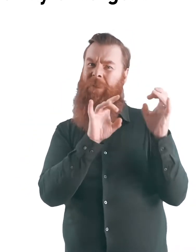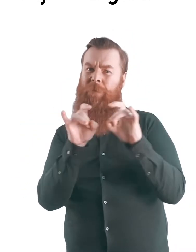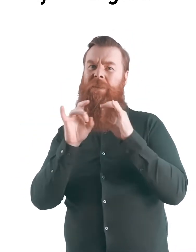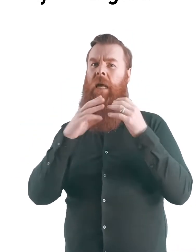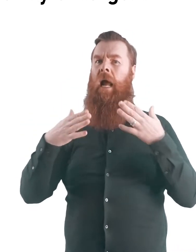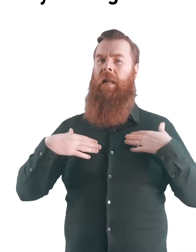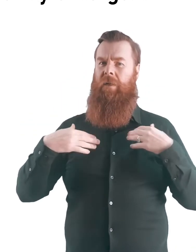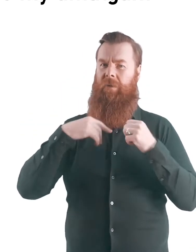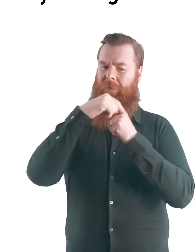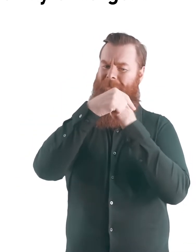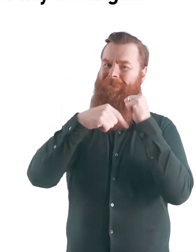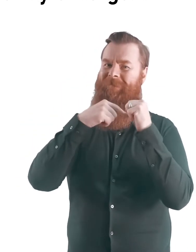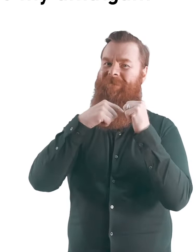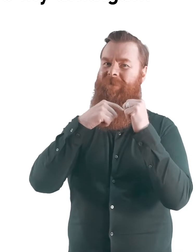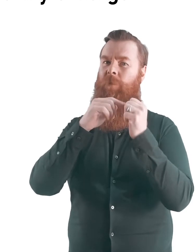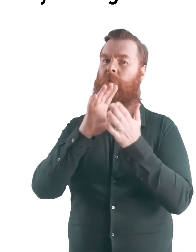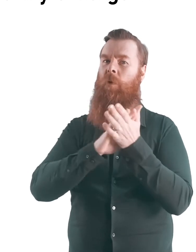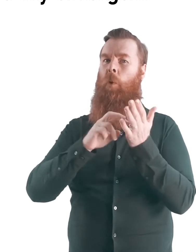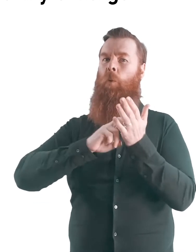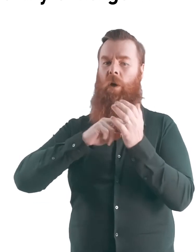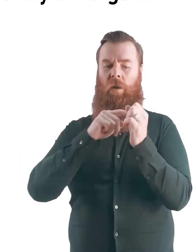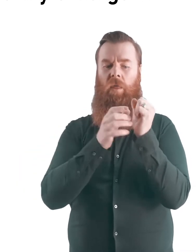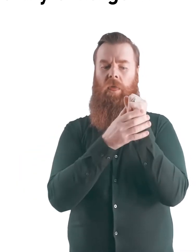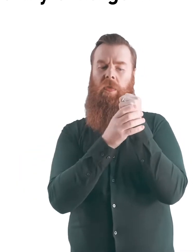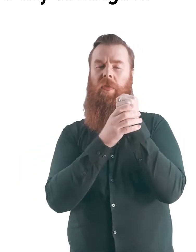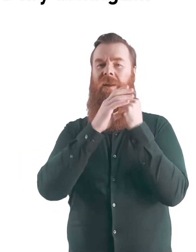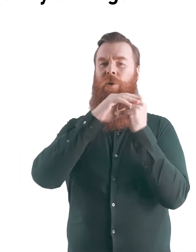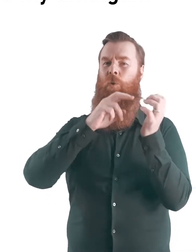This can cause the tooth to become weaker.